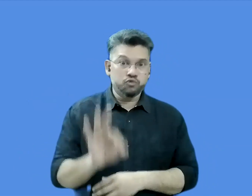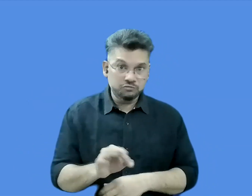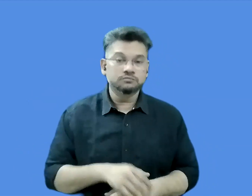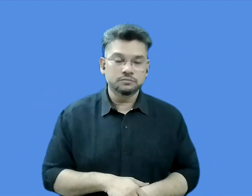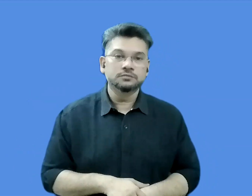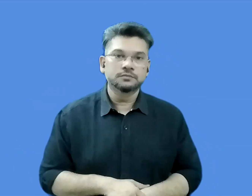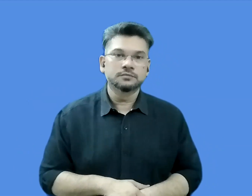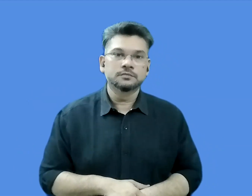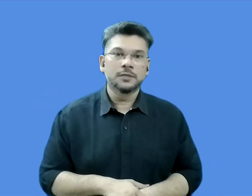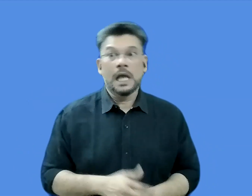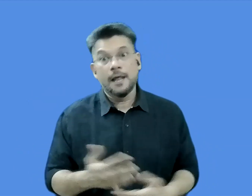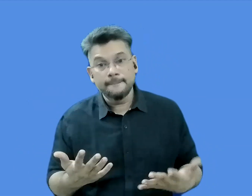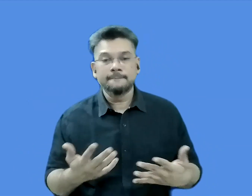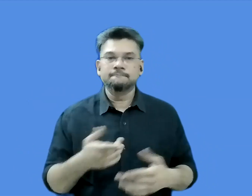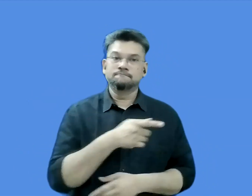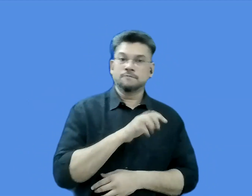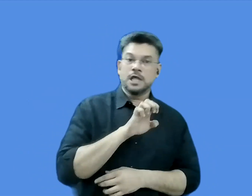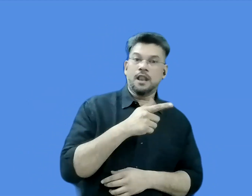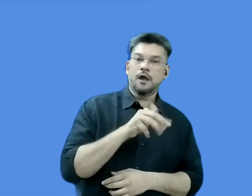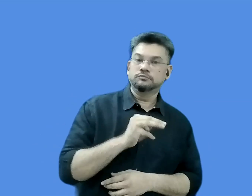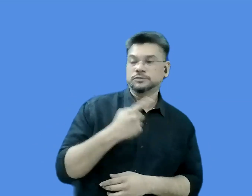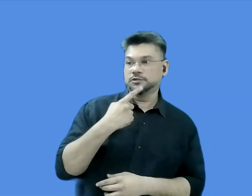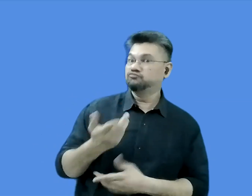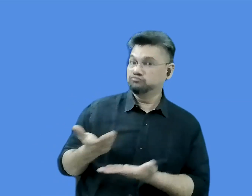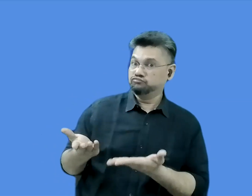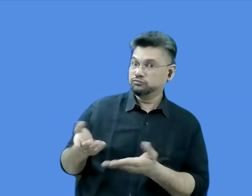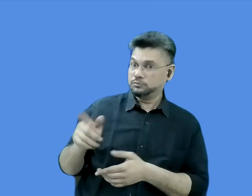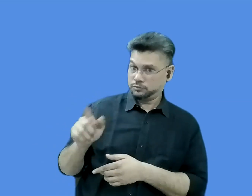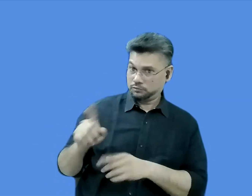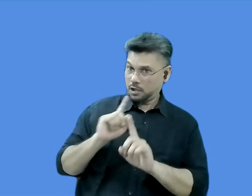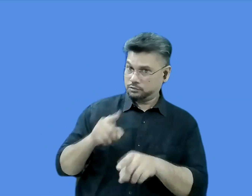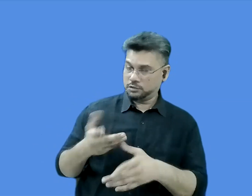drafting process.